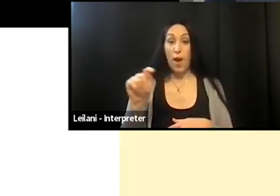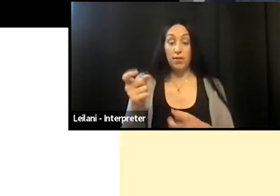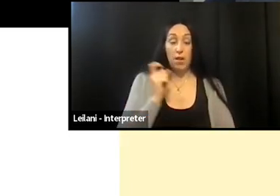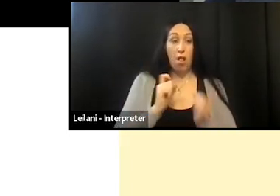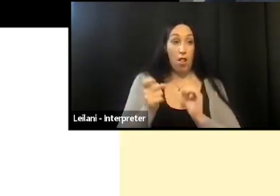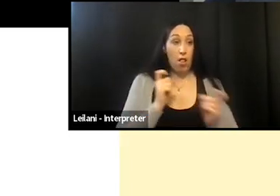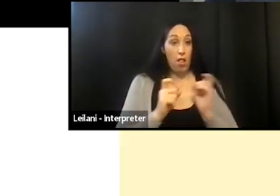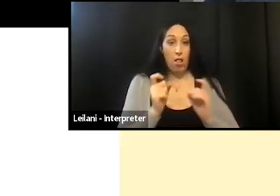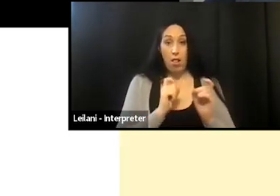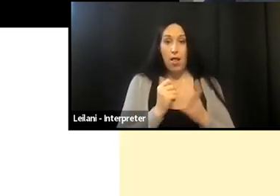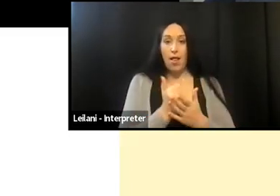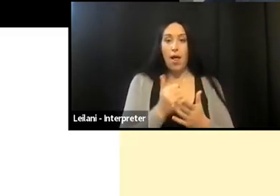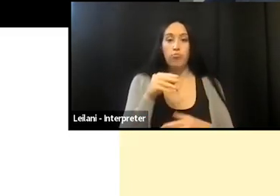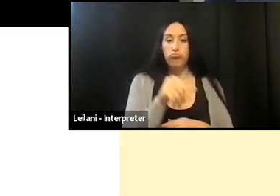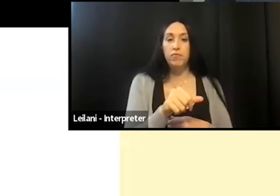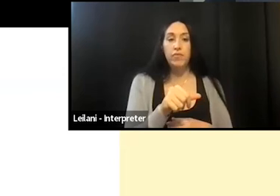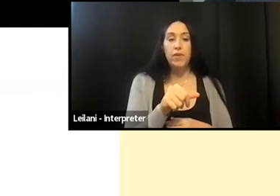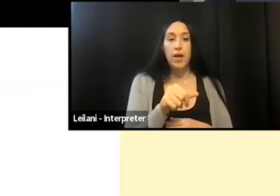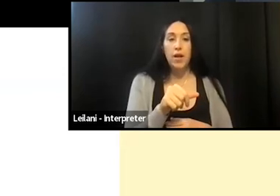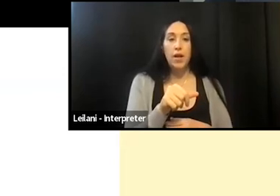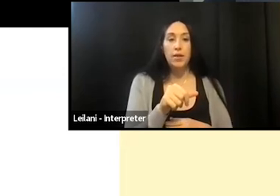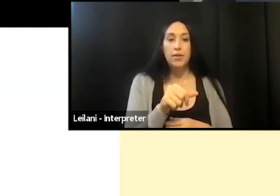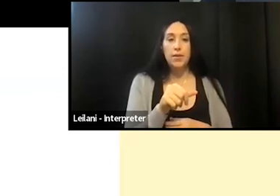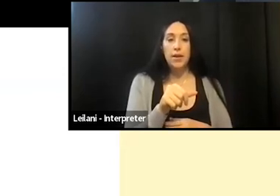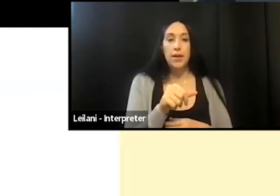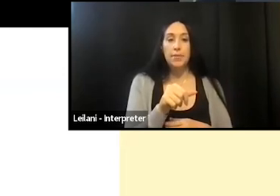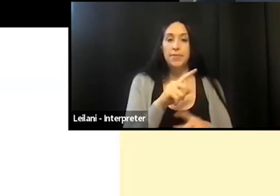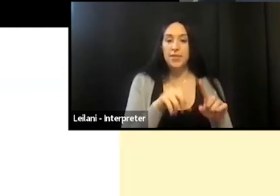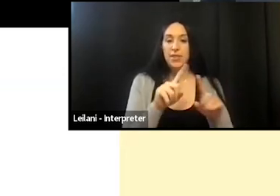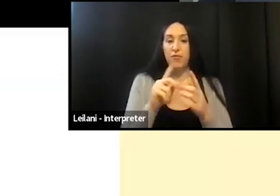that address seven out of the eight domains. These projects have impacted